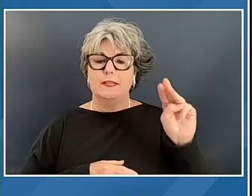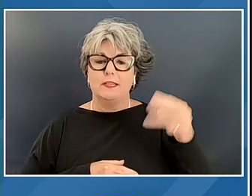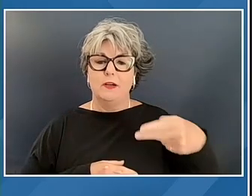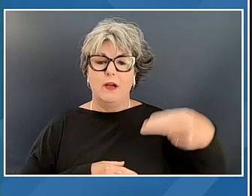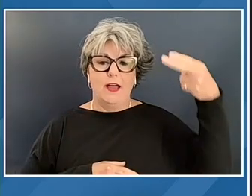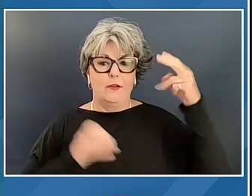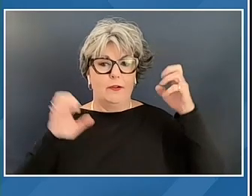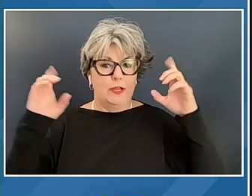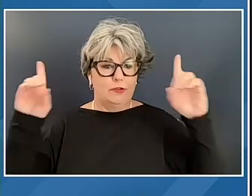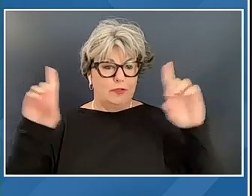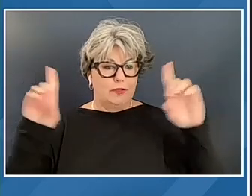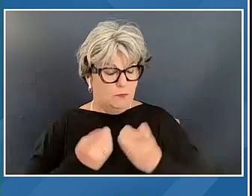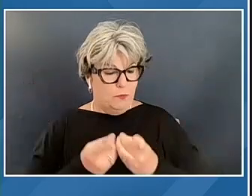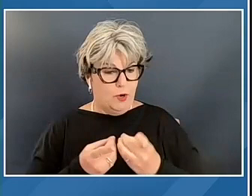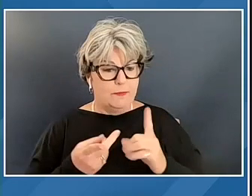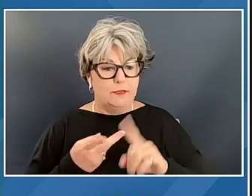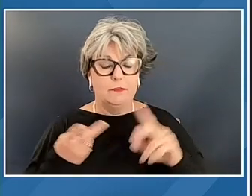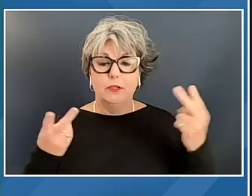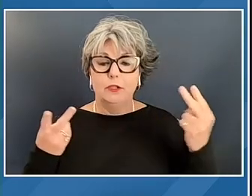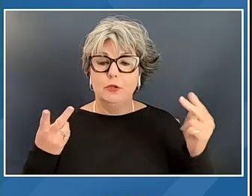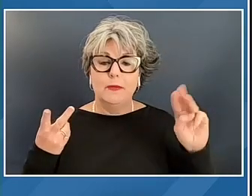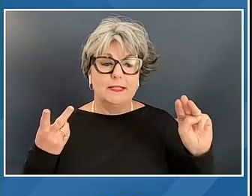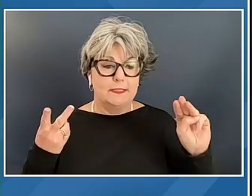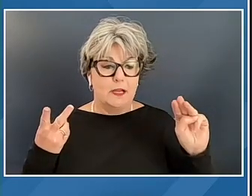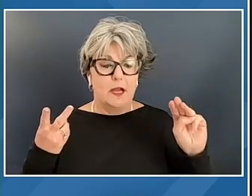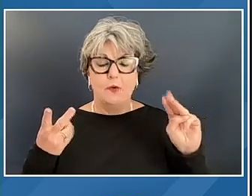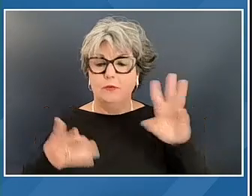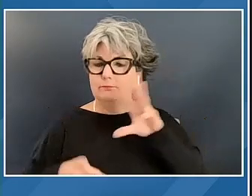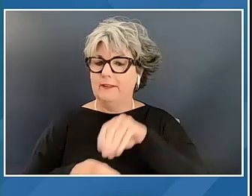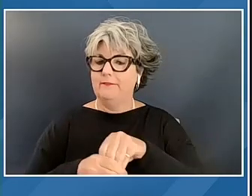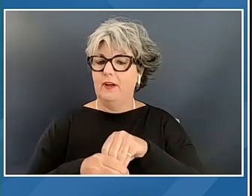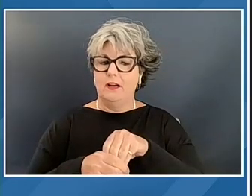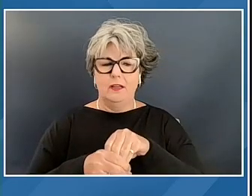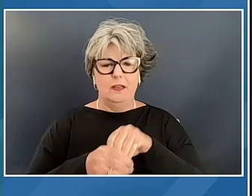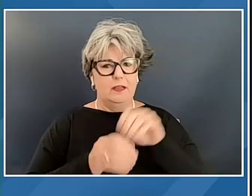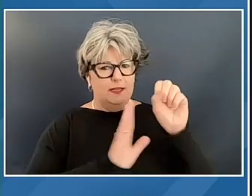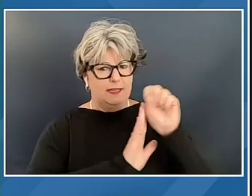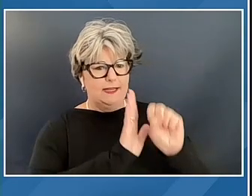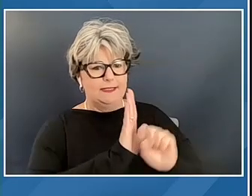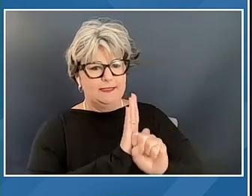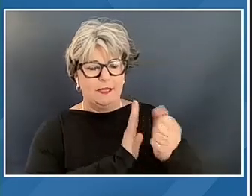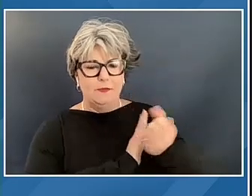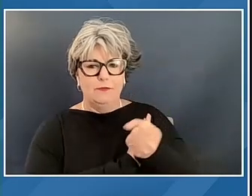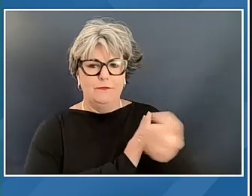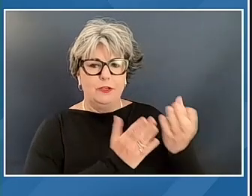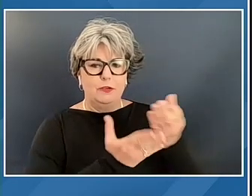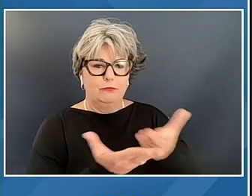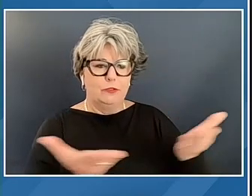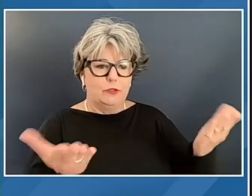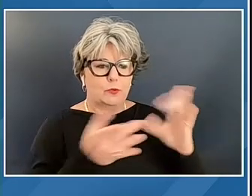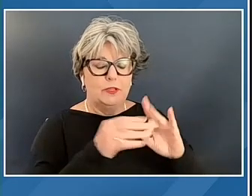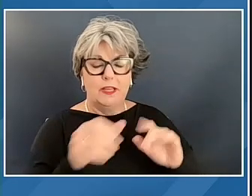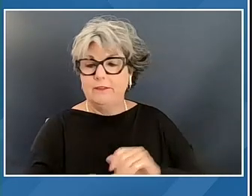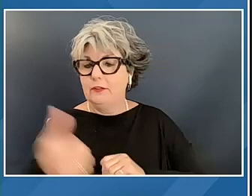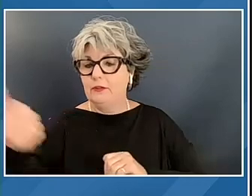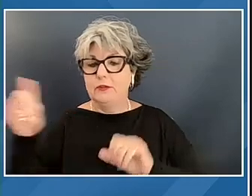You know, New Mexico wanted to be at this table because although we're a state with few resources relative to other states, we have one of the lowest rates of student